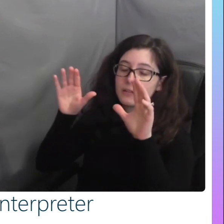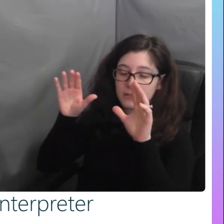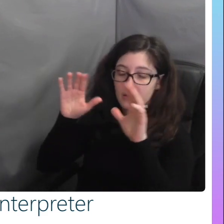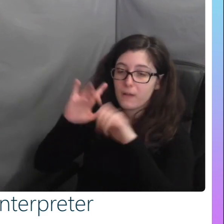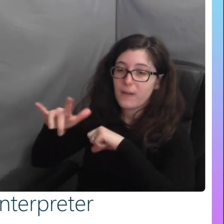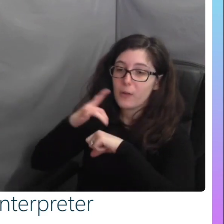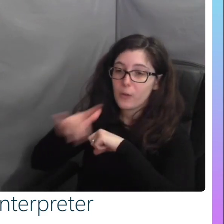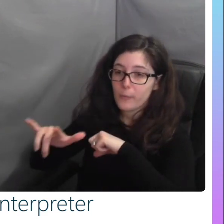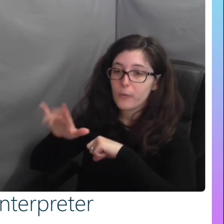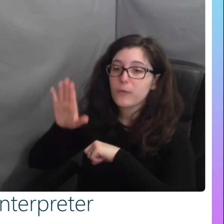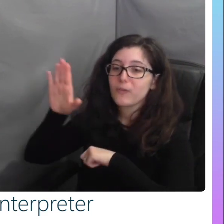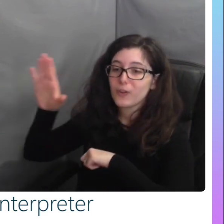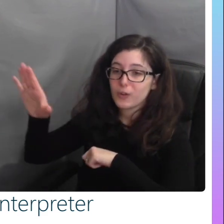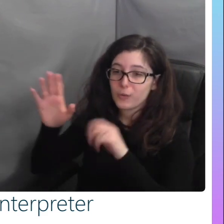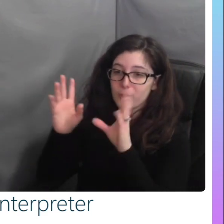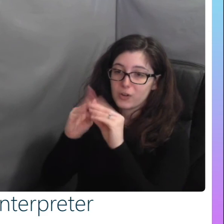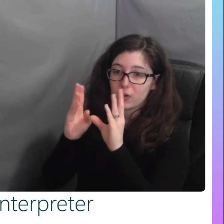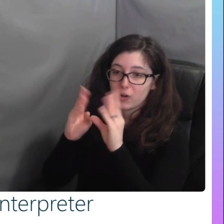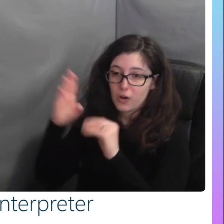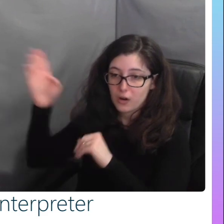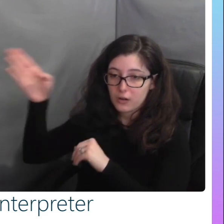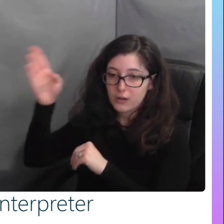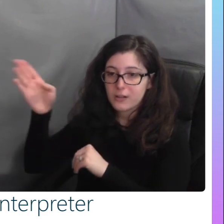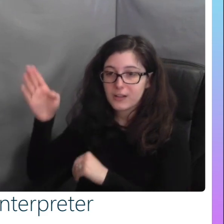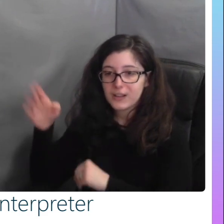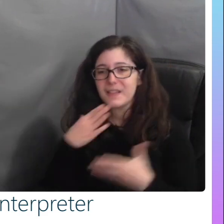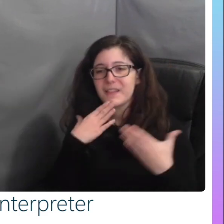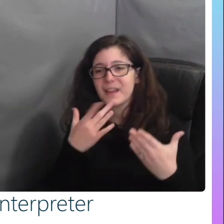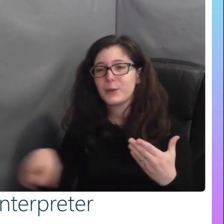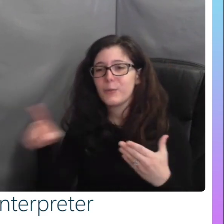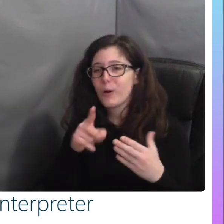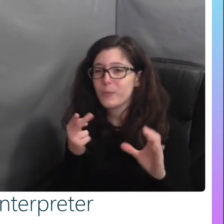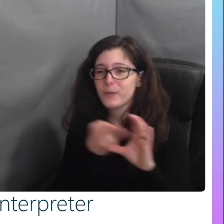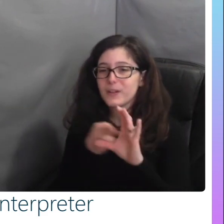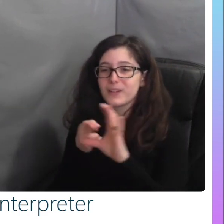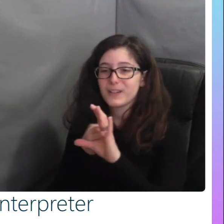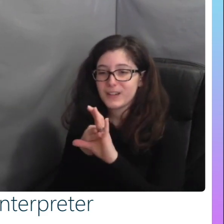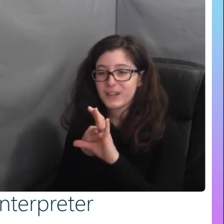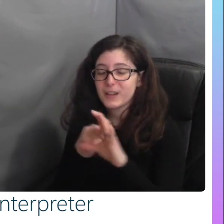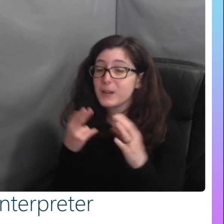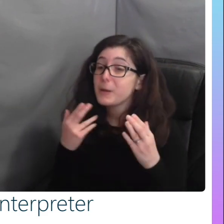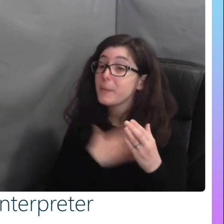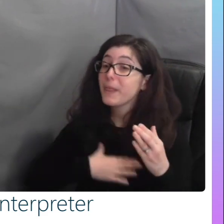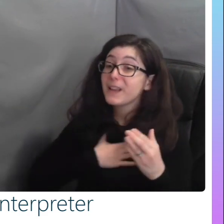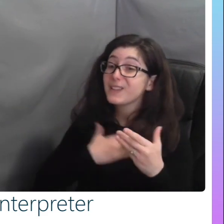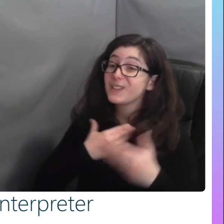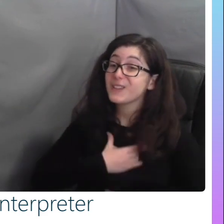And I just want to thank everybody for your participation, and please go forth and enjoy the rest of axe-con.